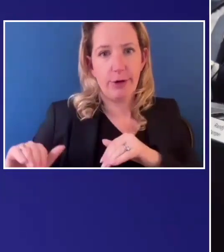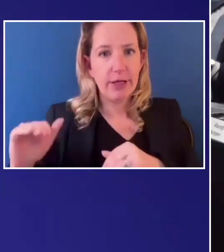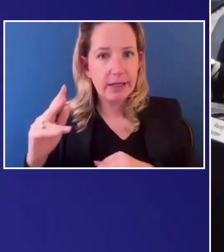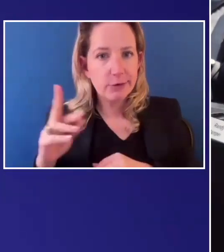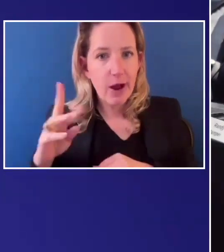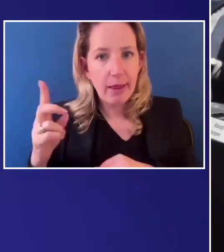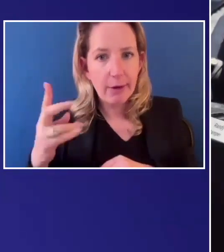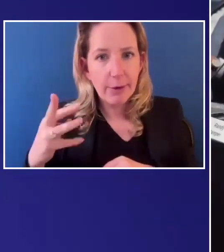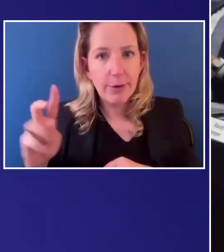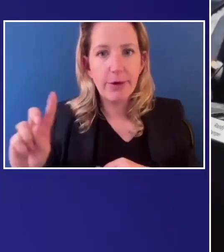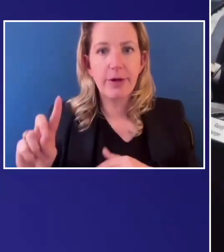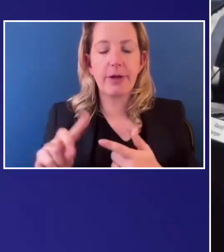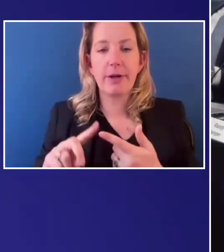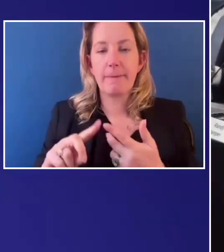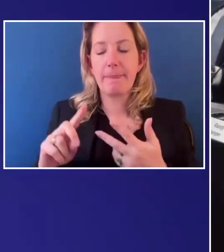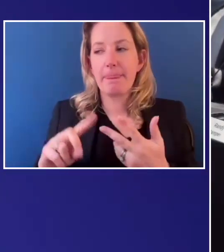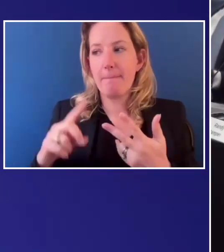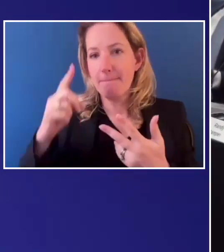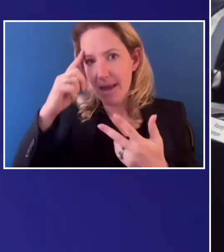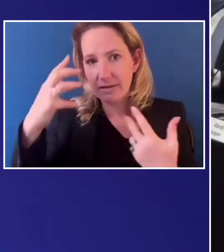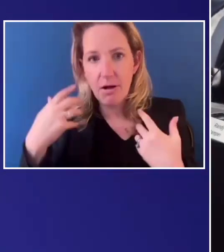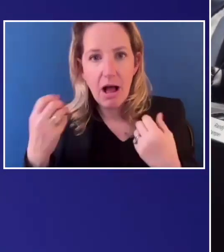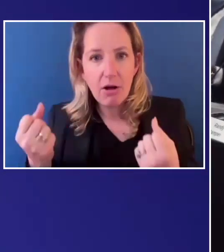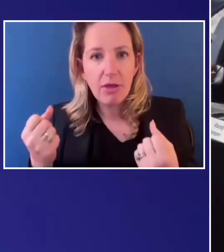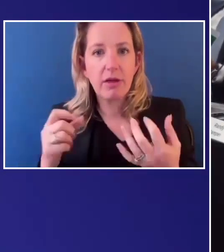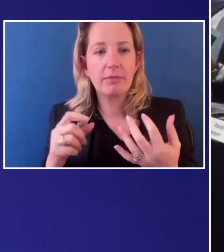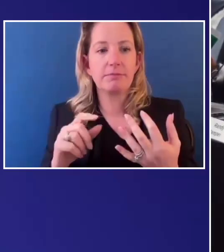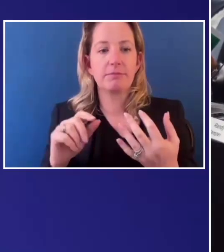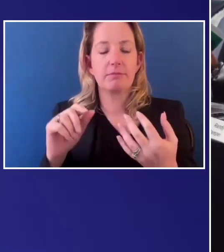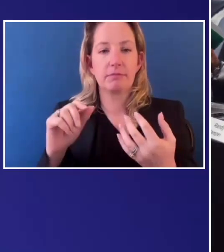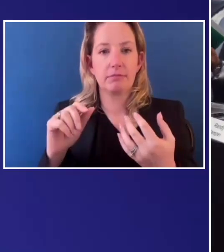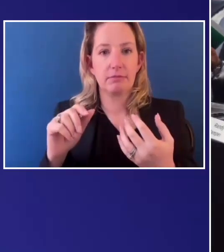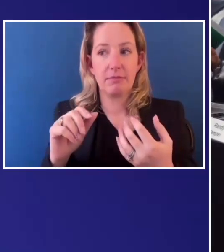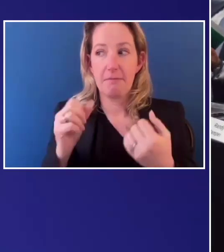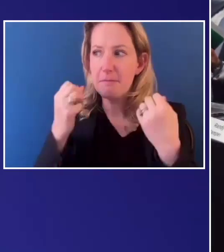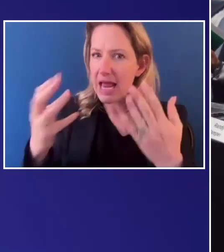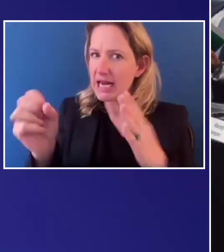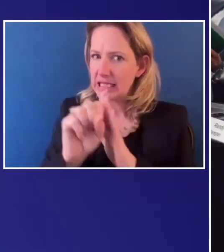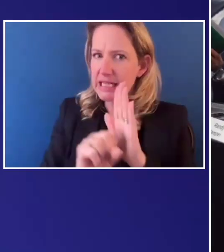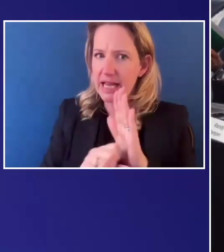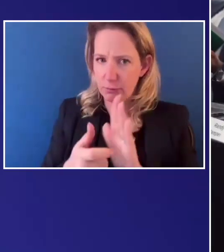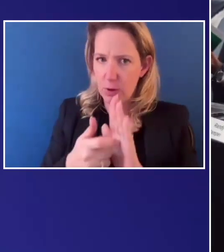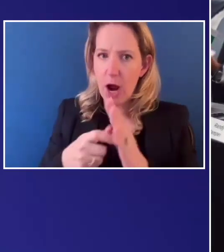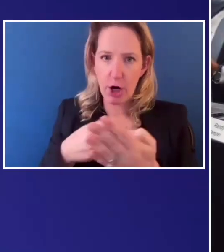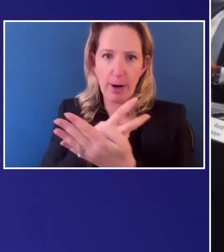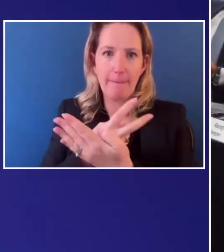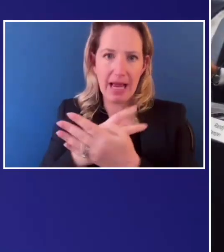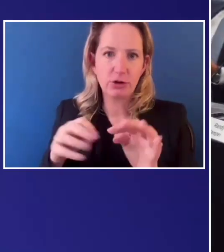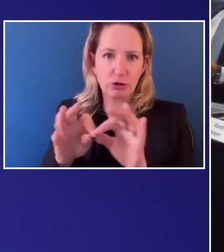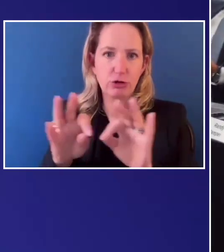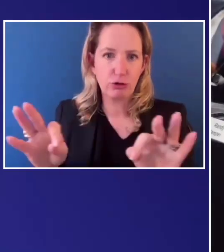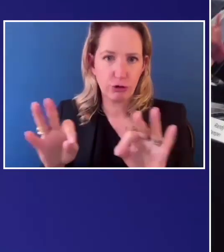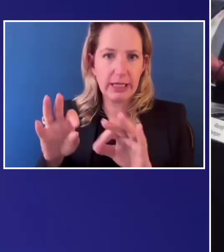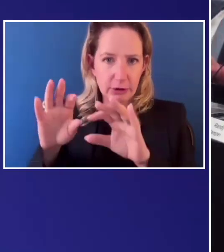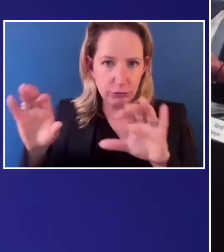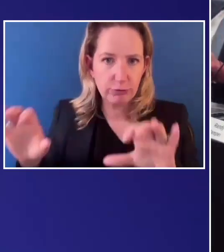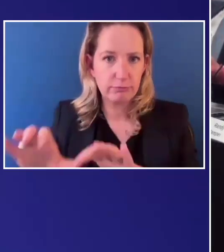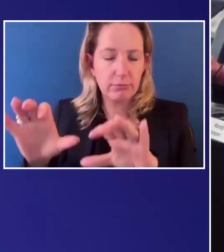you know, and mental health, many states require a master's degree to practice. However, while they are a great